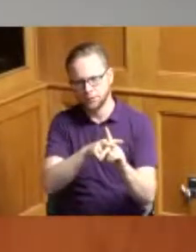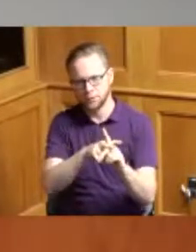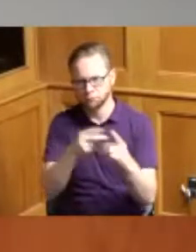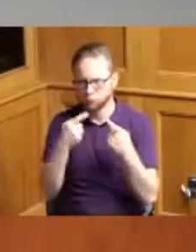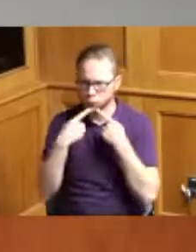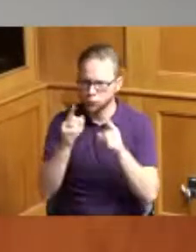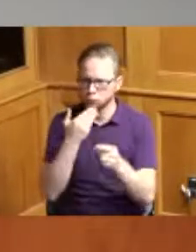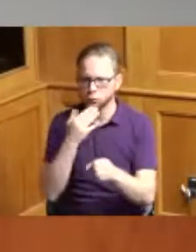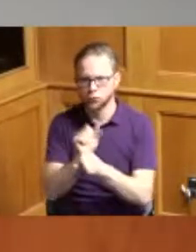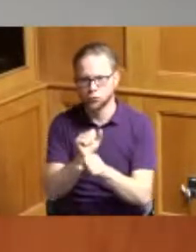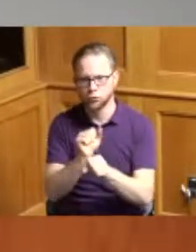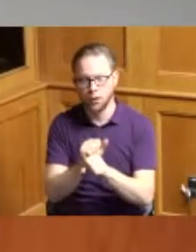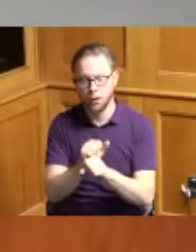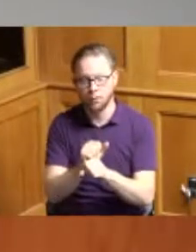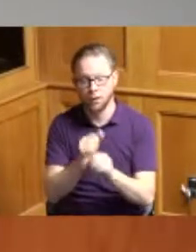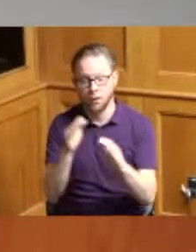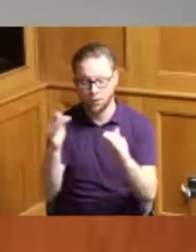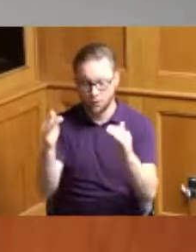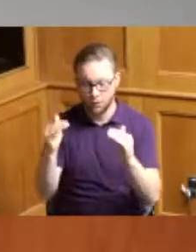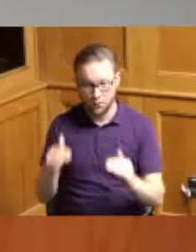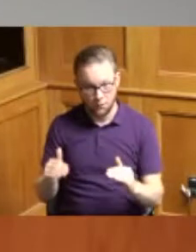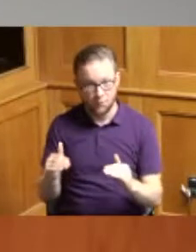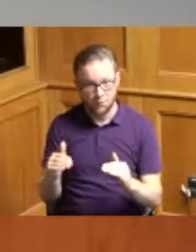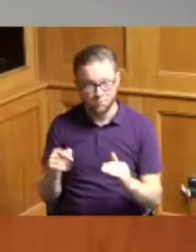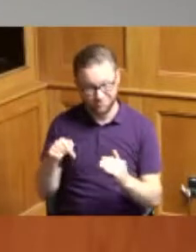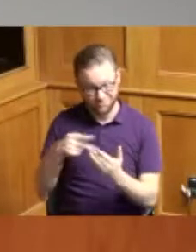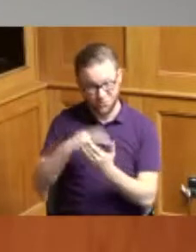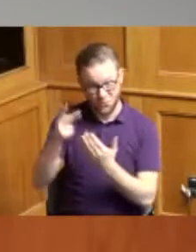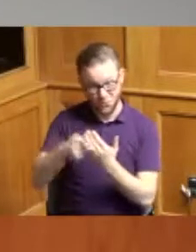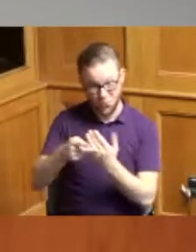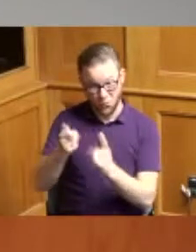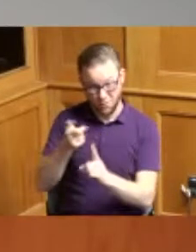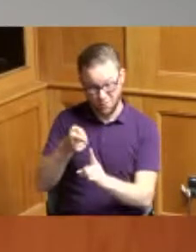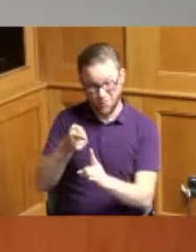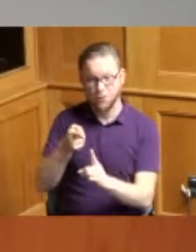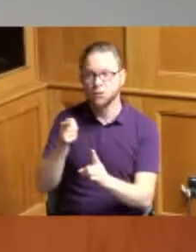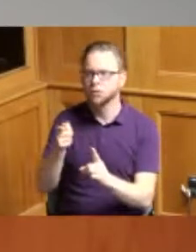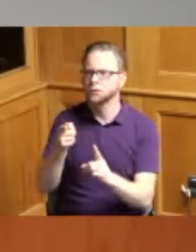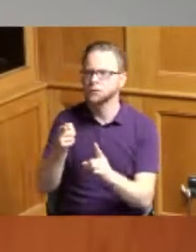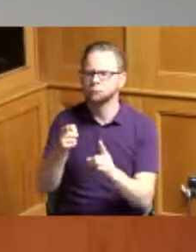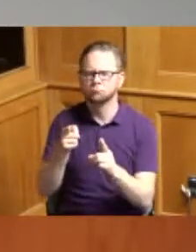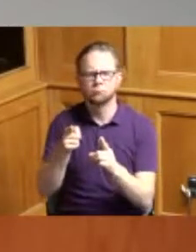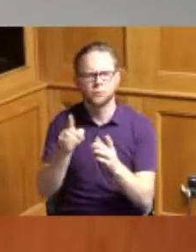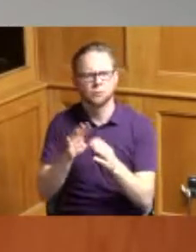is as we move through this program you I think indicated that 20 million or so has been spent